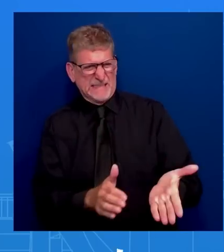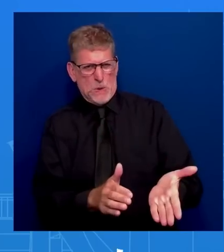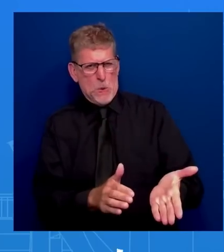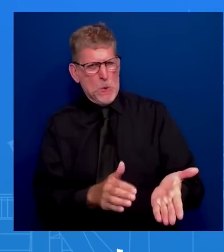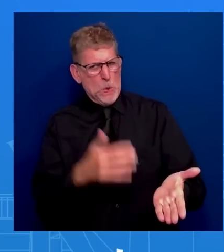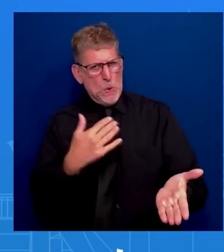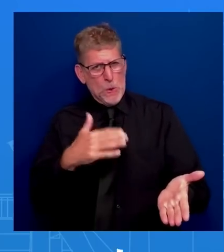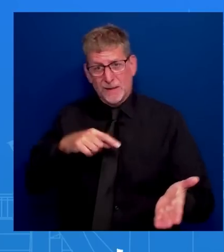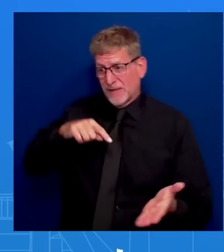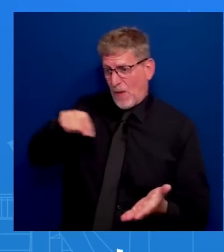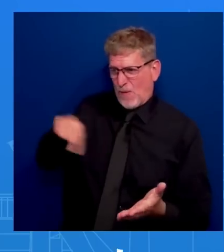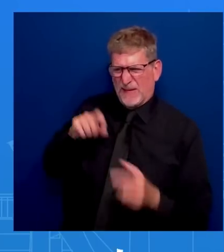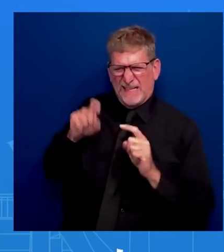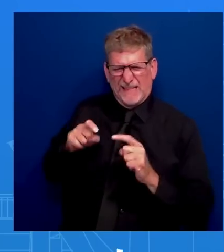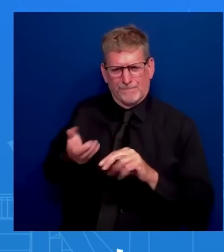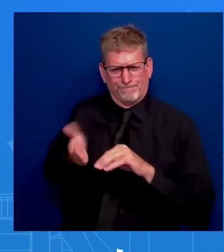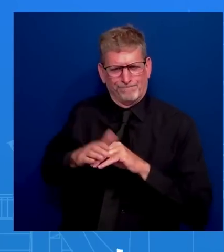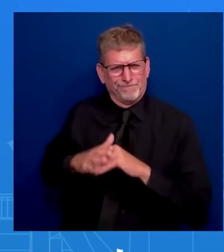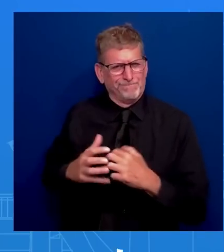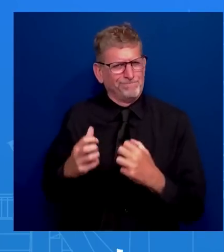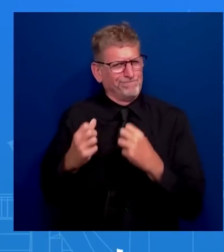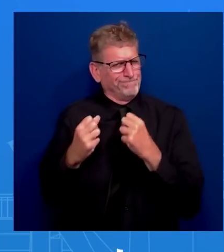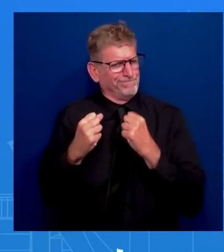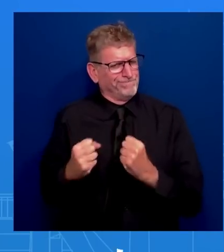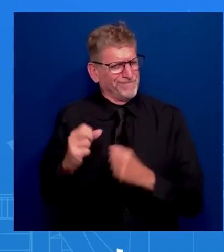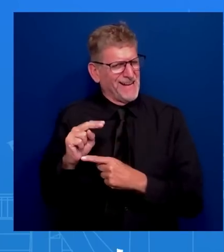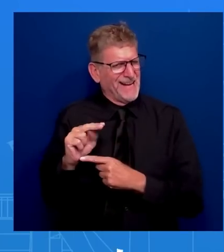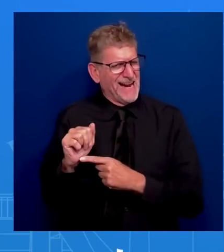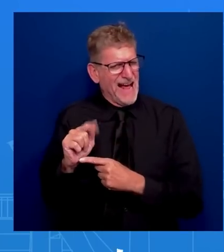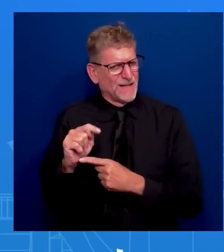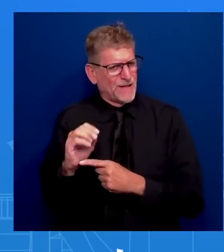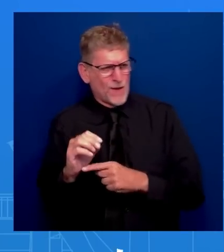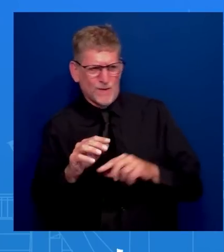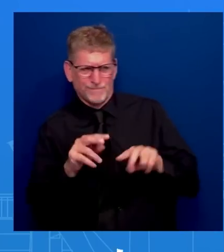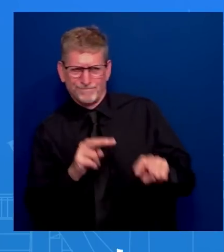for our Alliance and for the greater security and stability of the world.